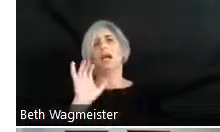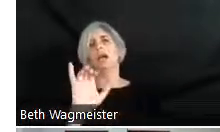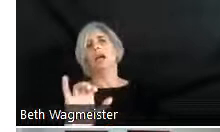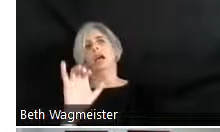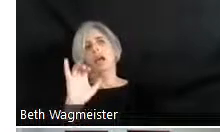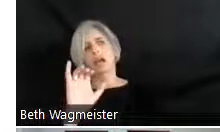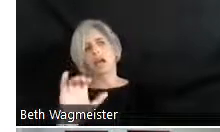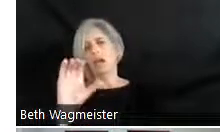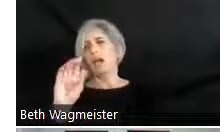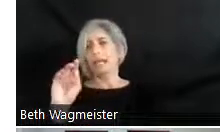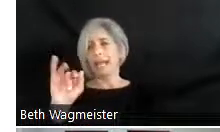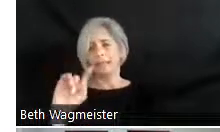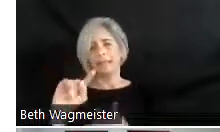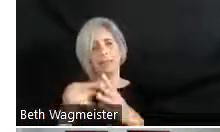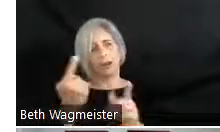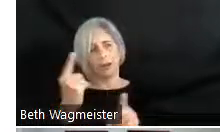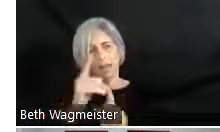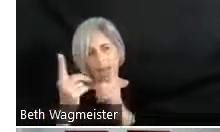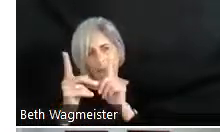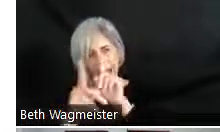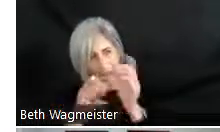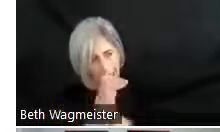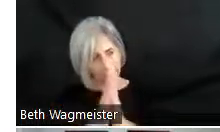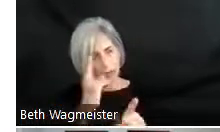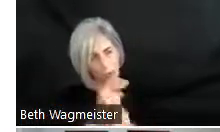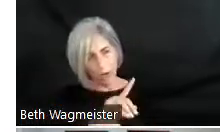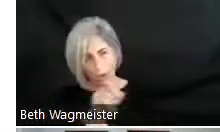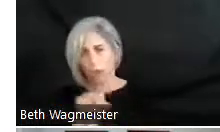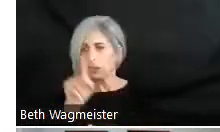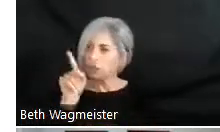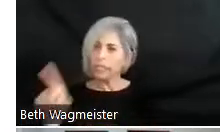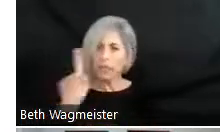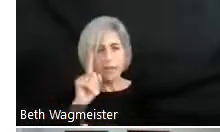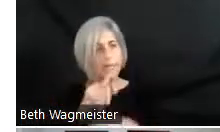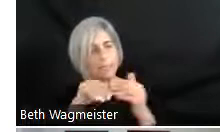the right questions, and once she starts to think about accessibility first, she'll put it on